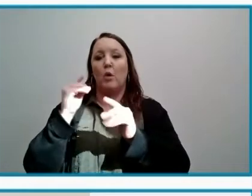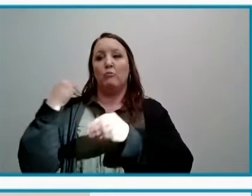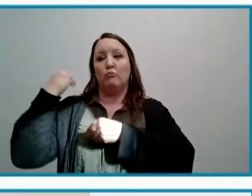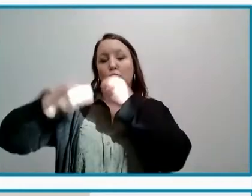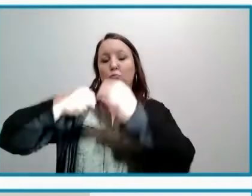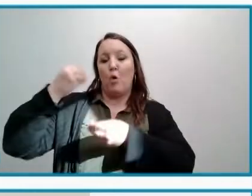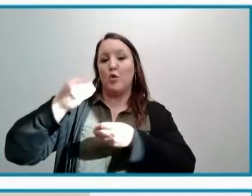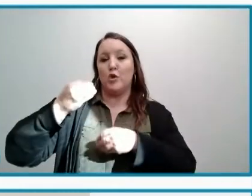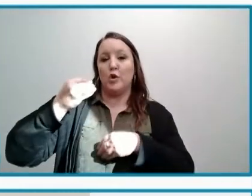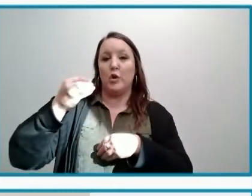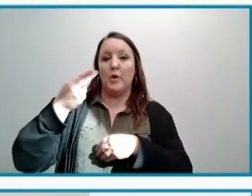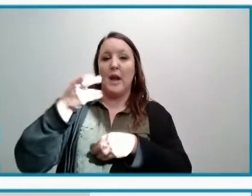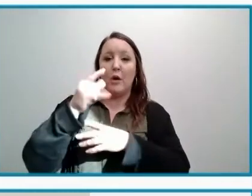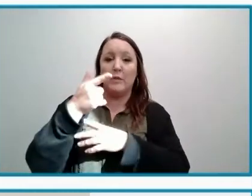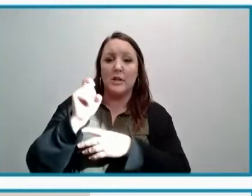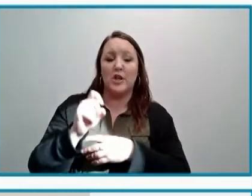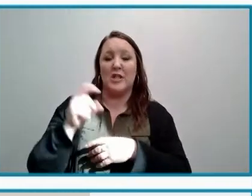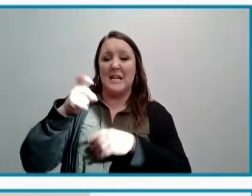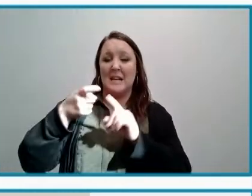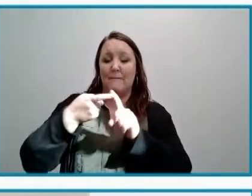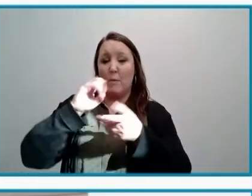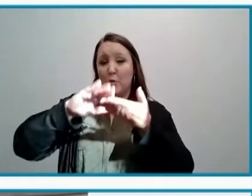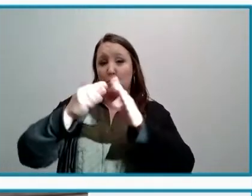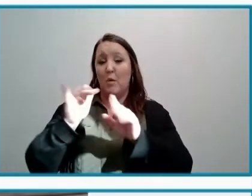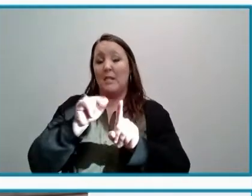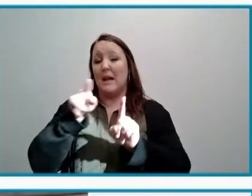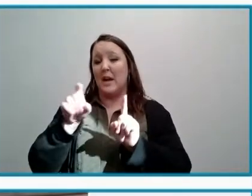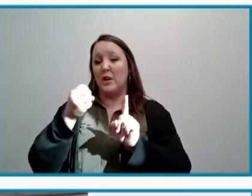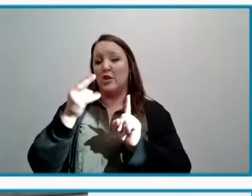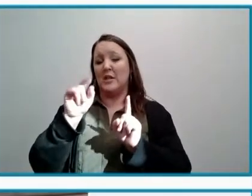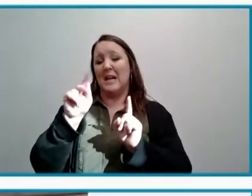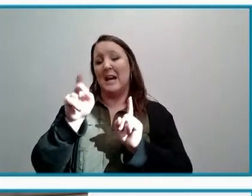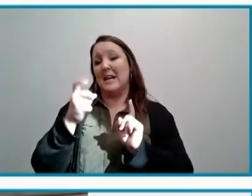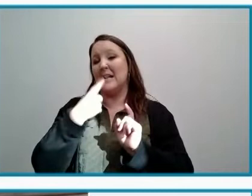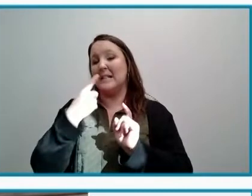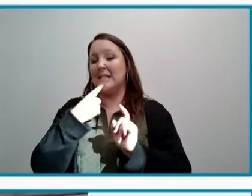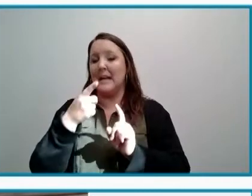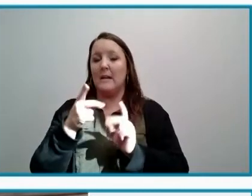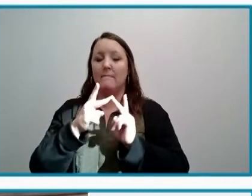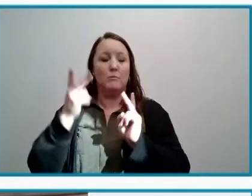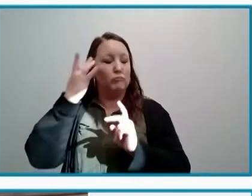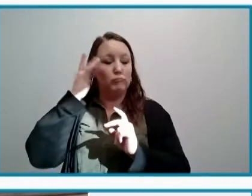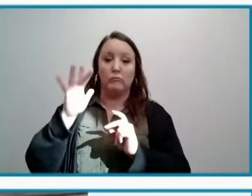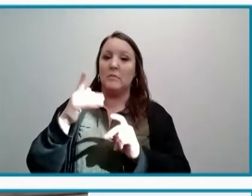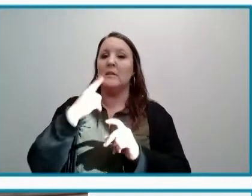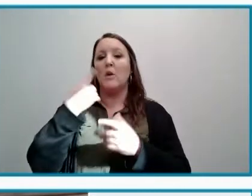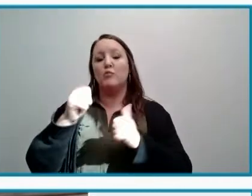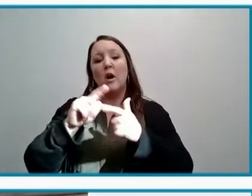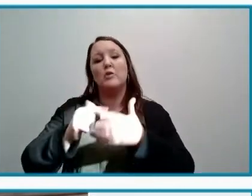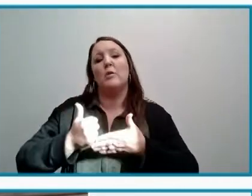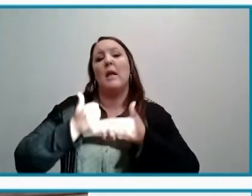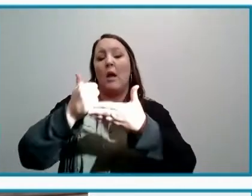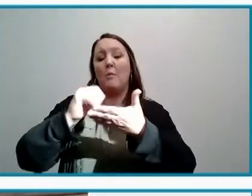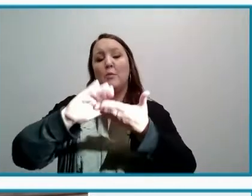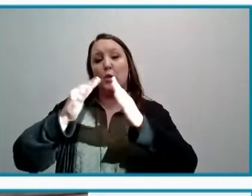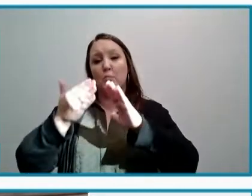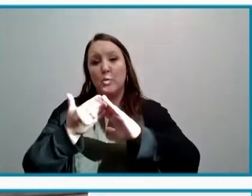community. And as Sakate said, I think he put it brilliantly, um, just help trying to help the community to tell their story in a way that is